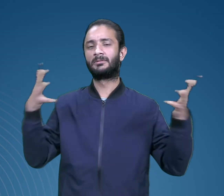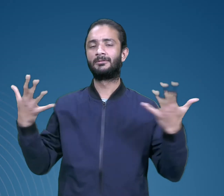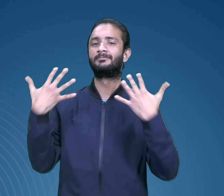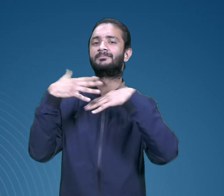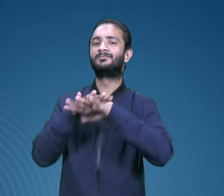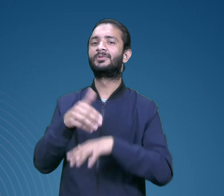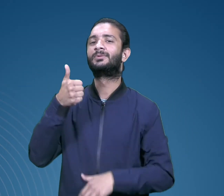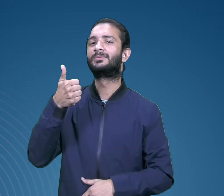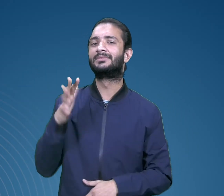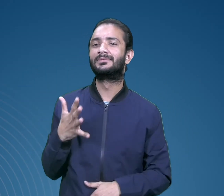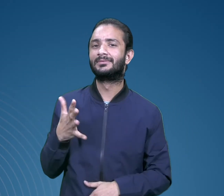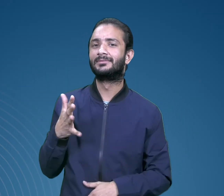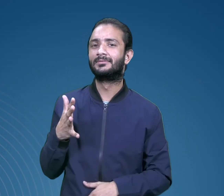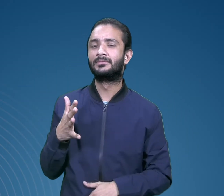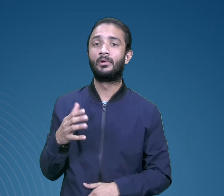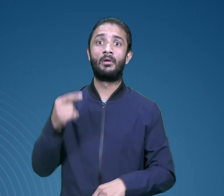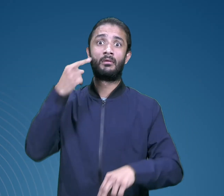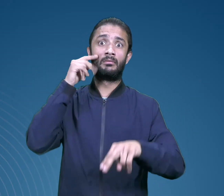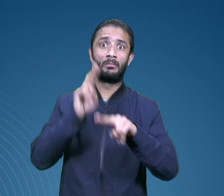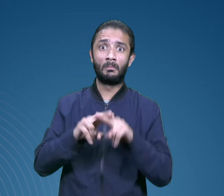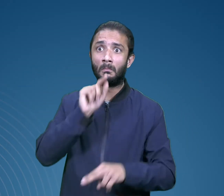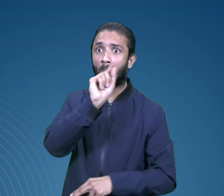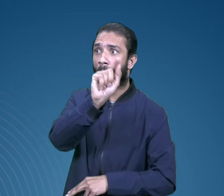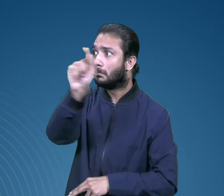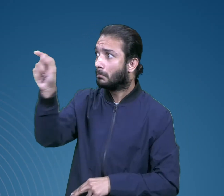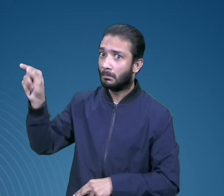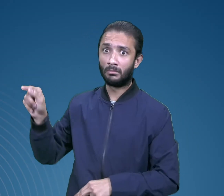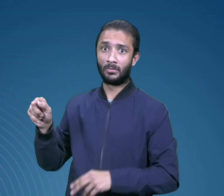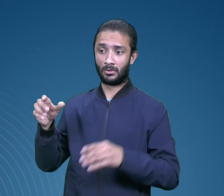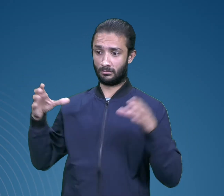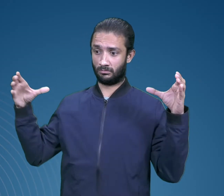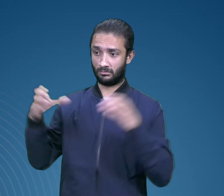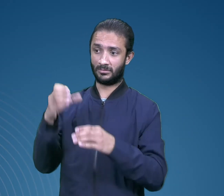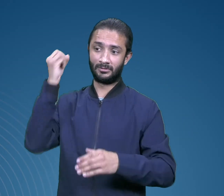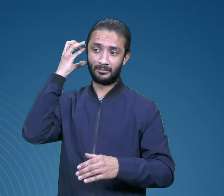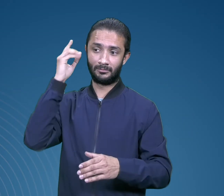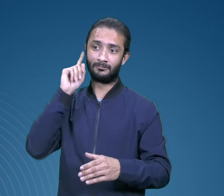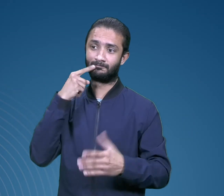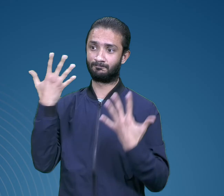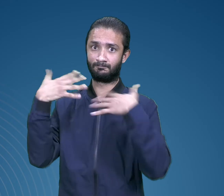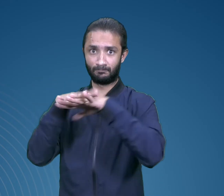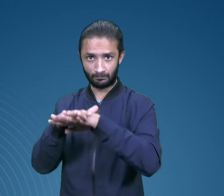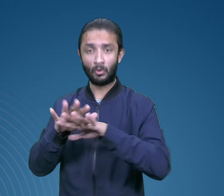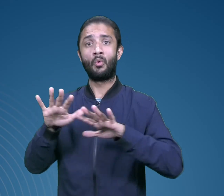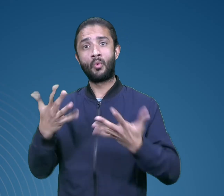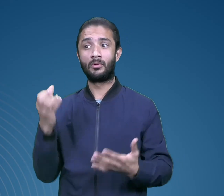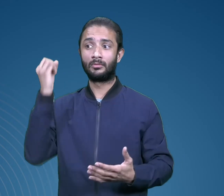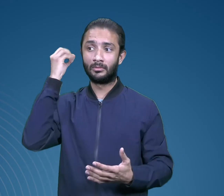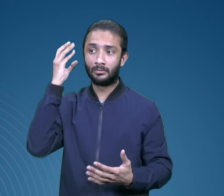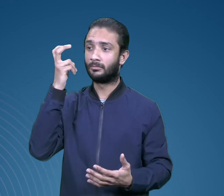Hope you all can imagine why the current system of inclusion does not match the needs of all deaf children.